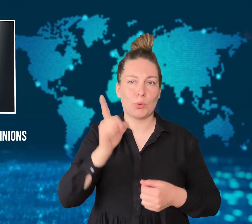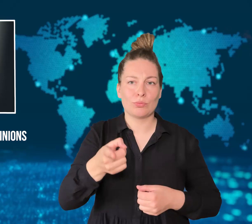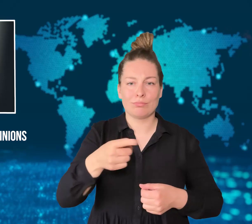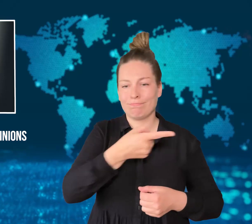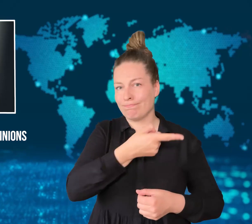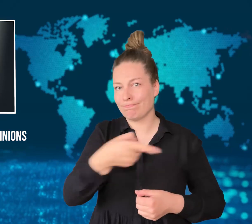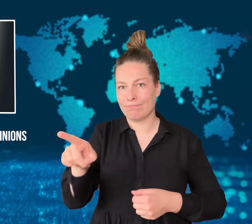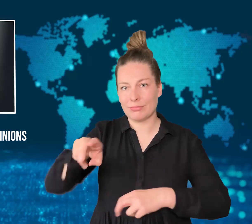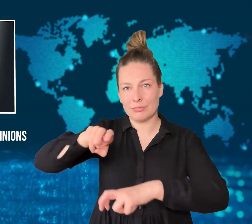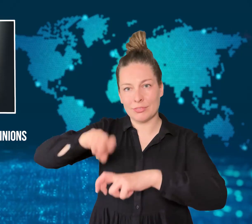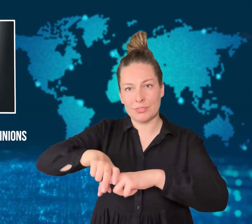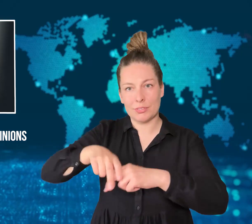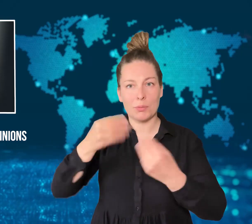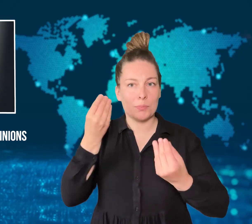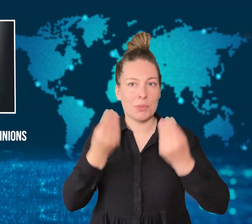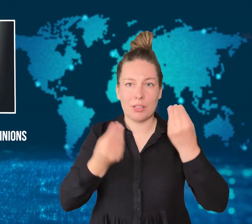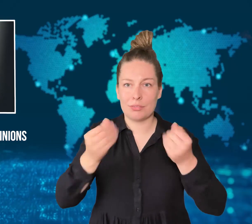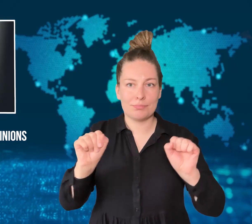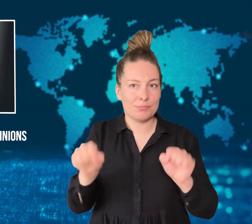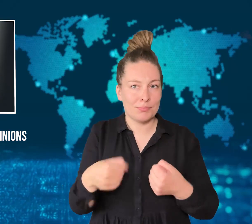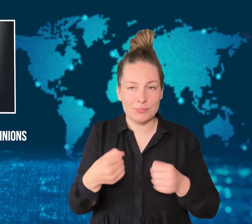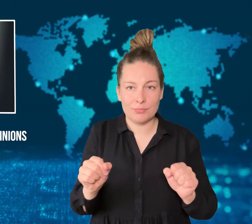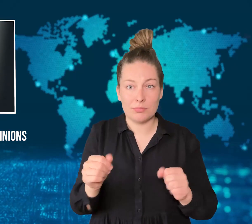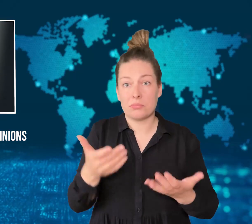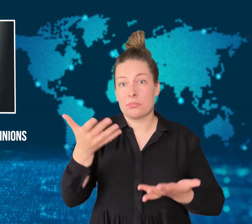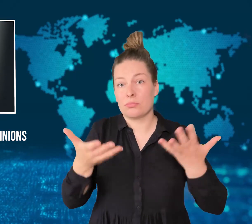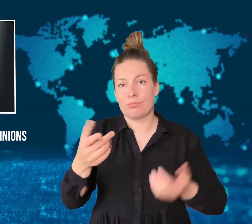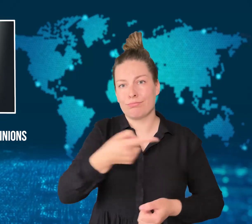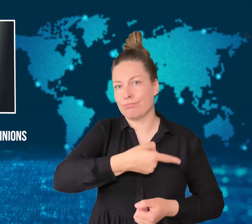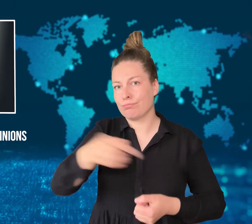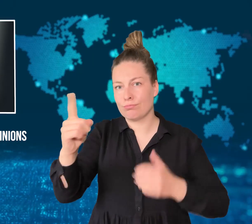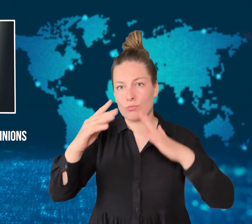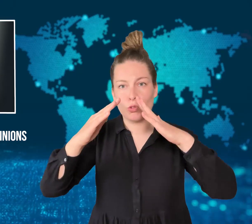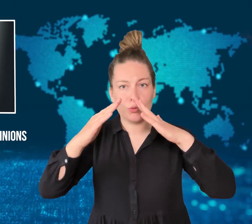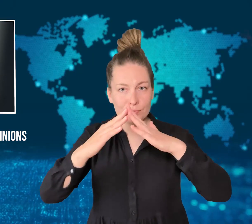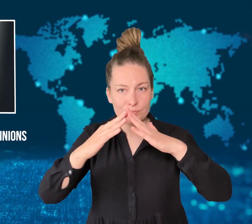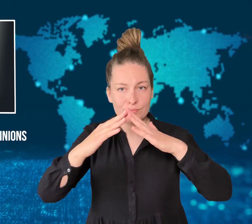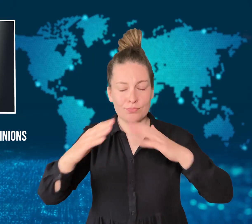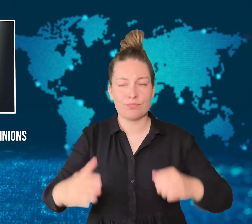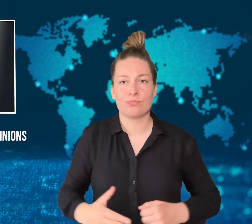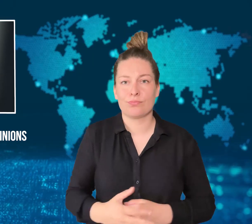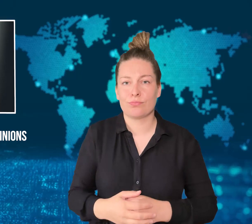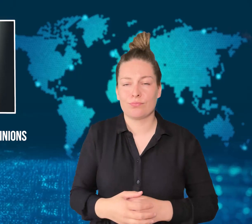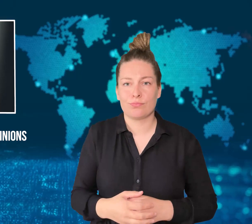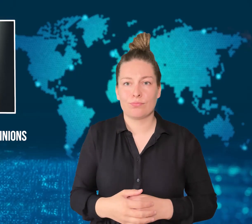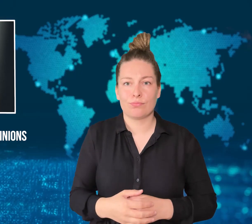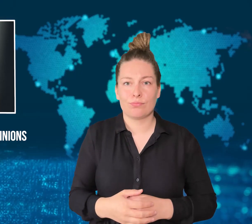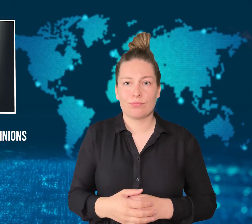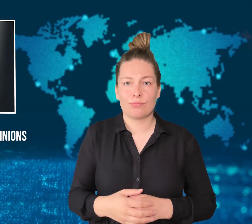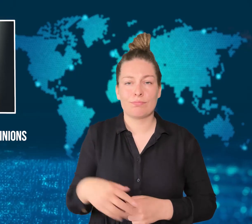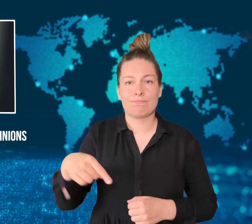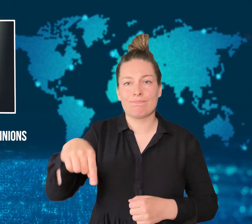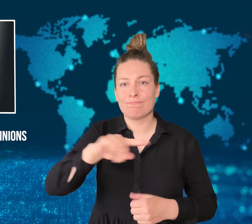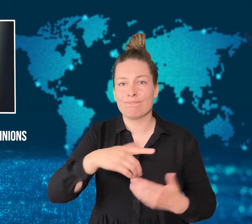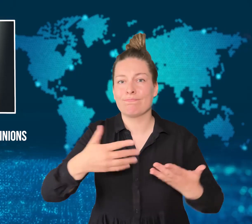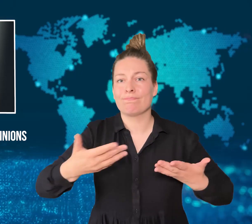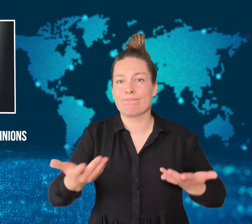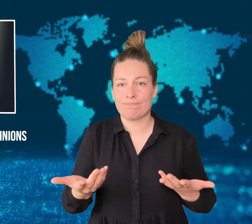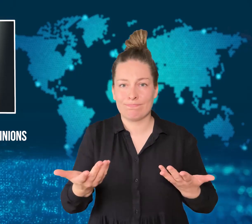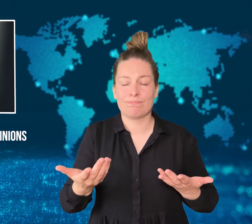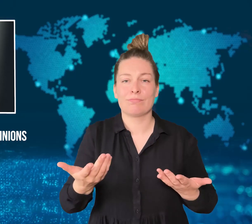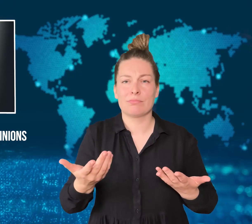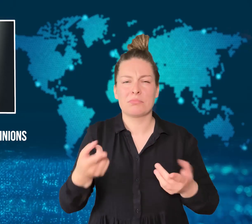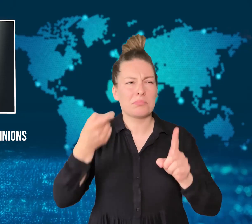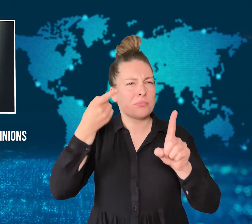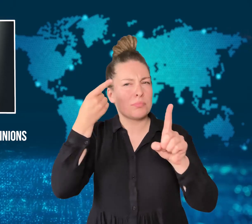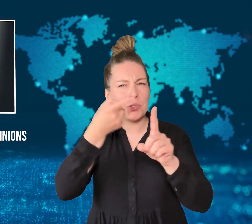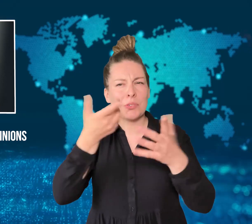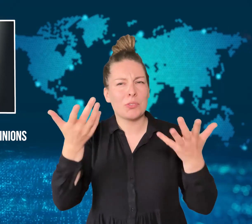if they wore those bands. Some captains were booked or sent off.